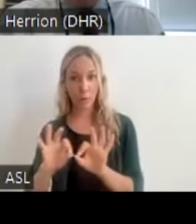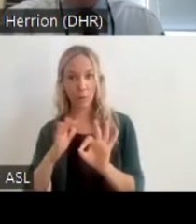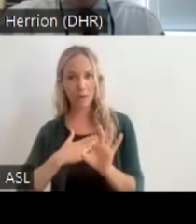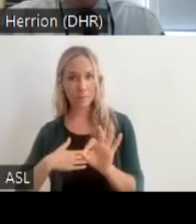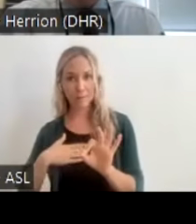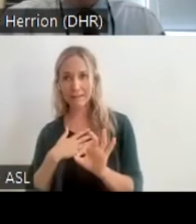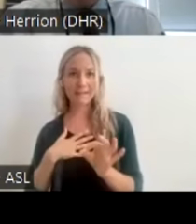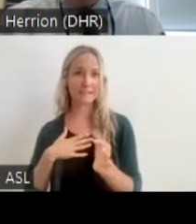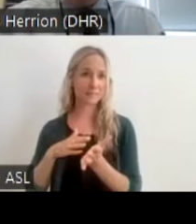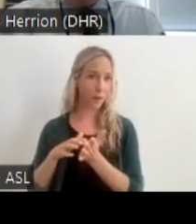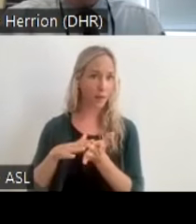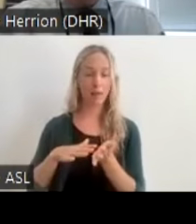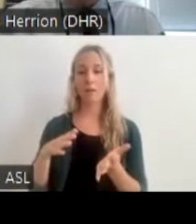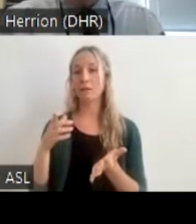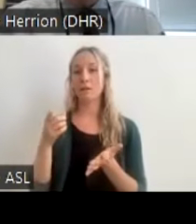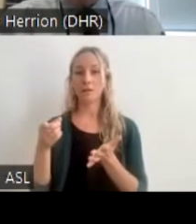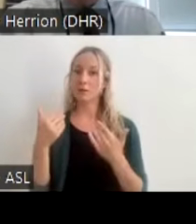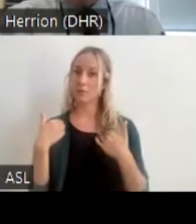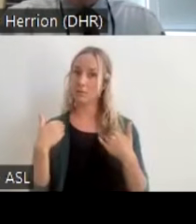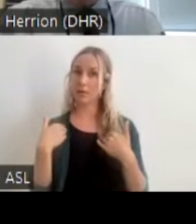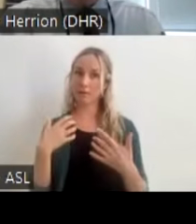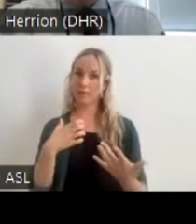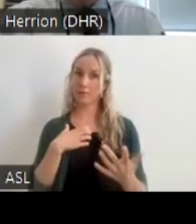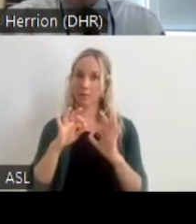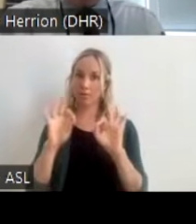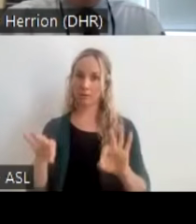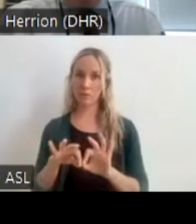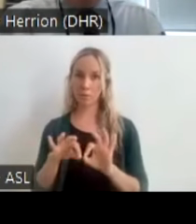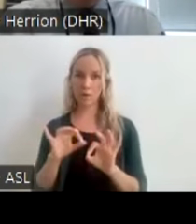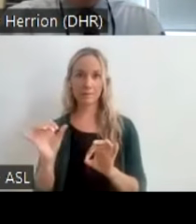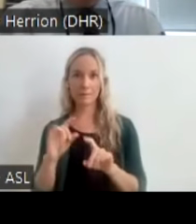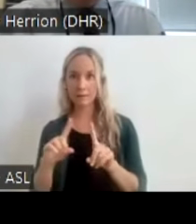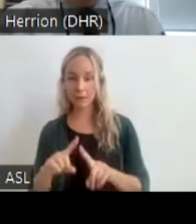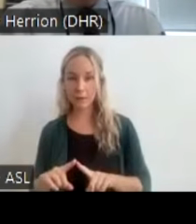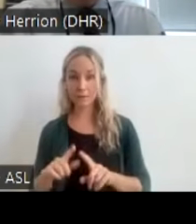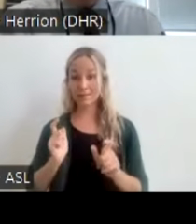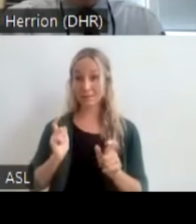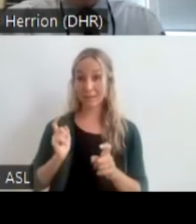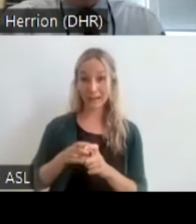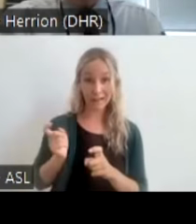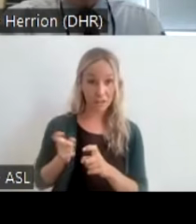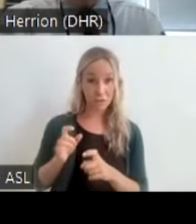We're a user-friendly alternative to the state court system, That's why the Division of Human Rights was